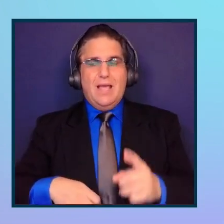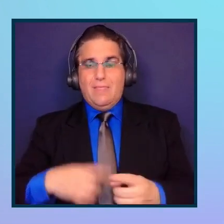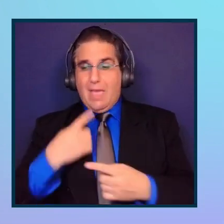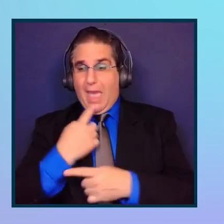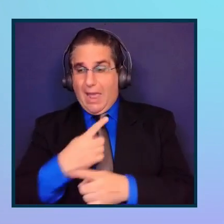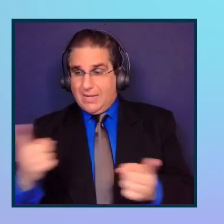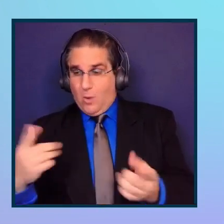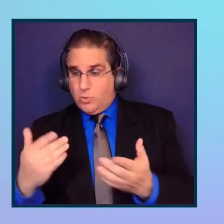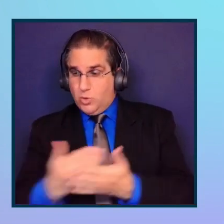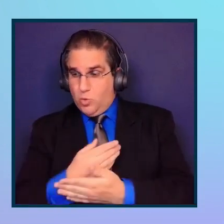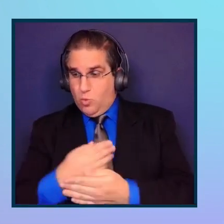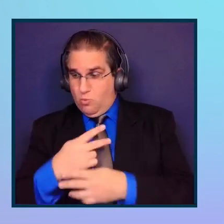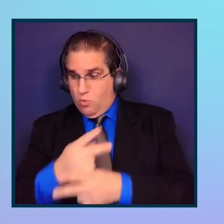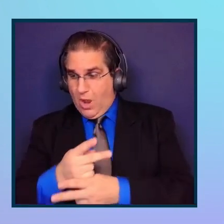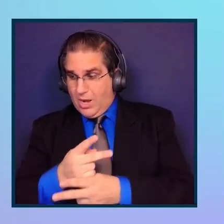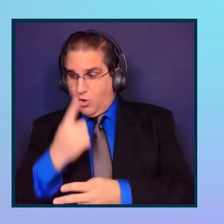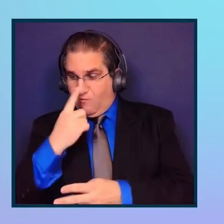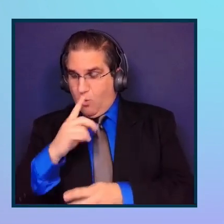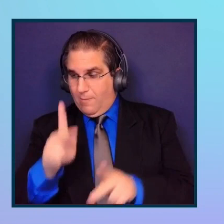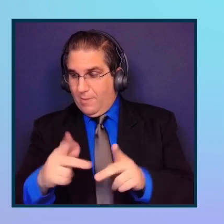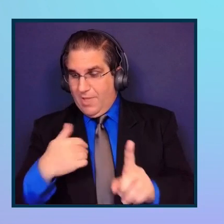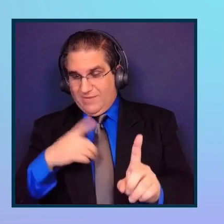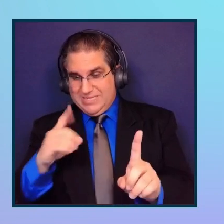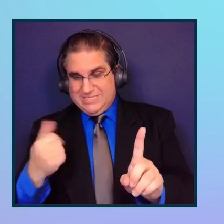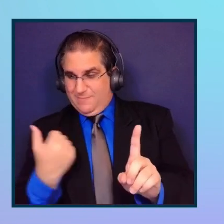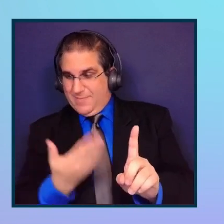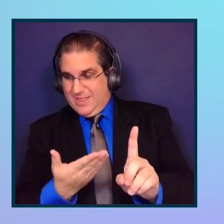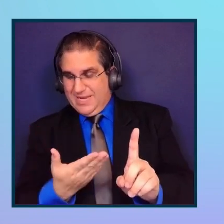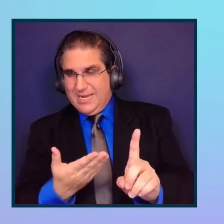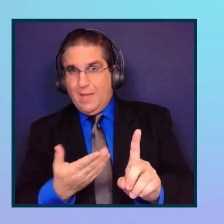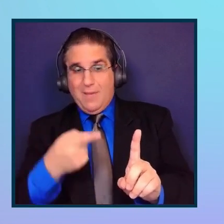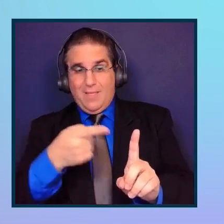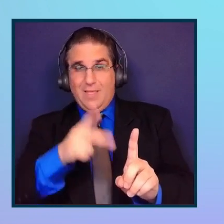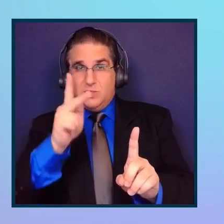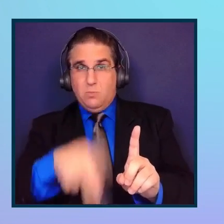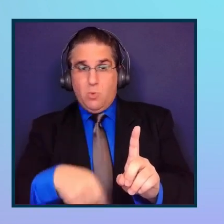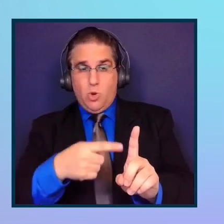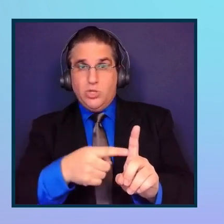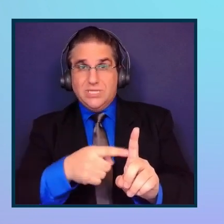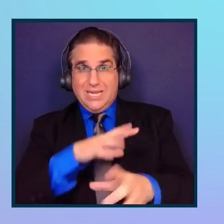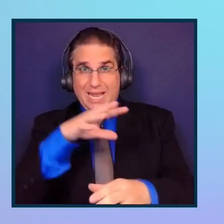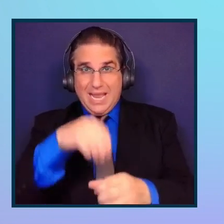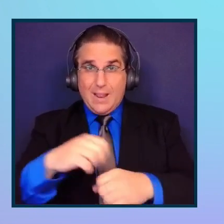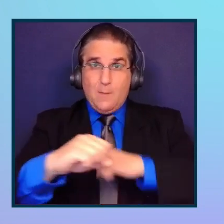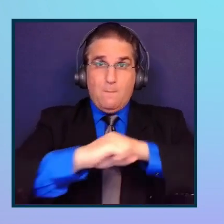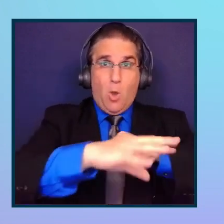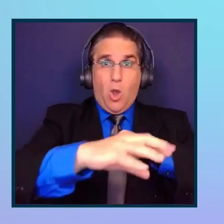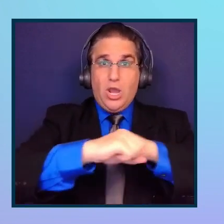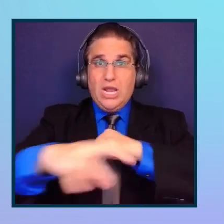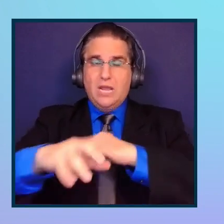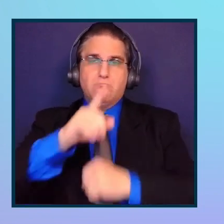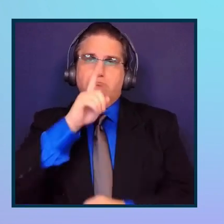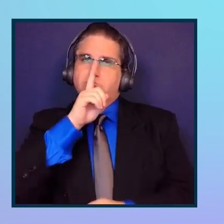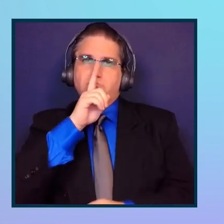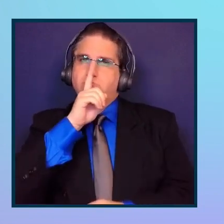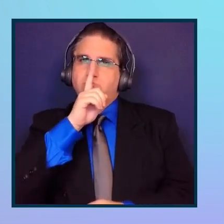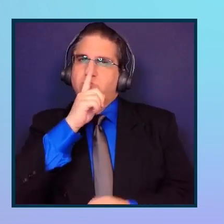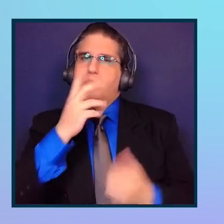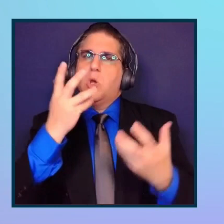they slowly start to erase the disabled person from the marketing material, so as not to it from everybody else.